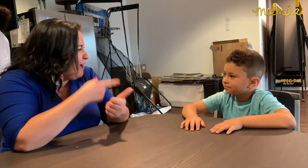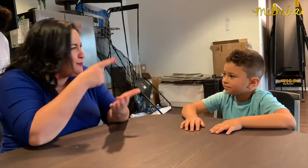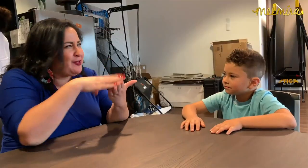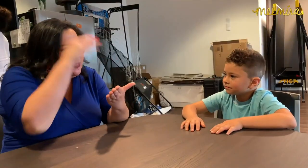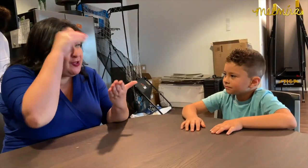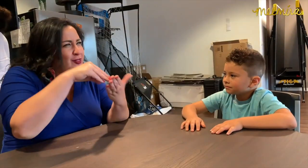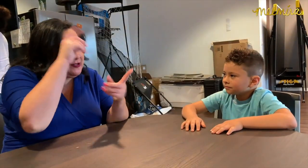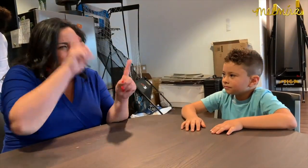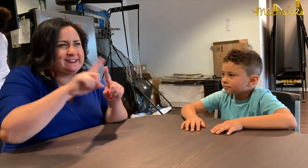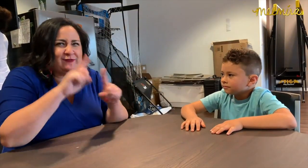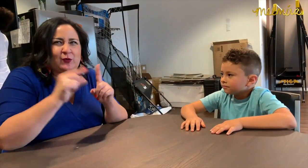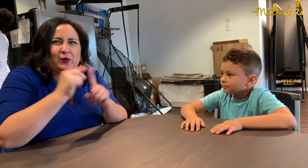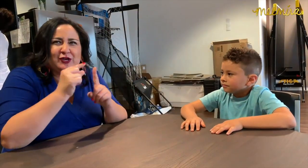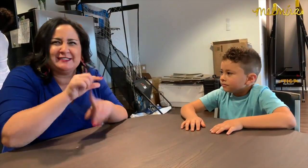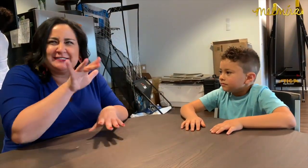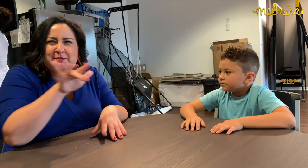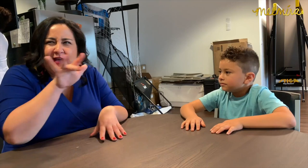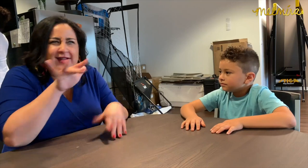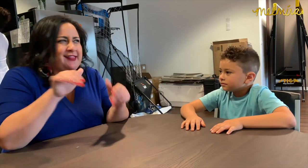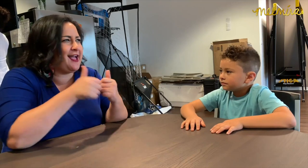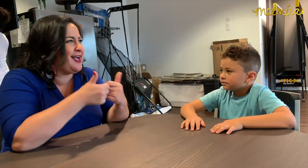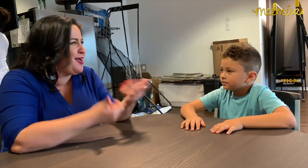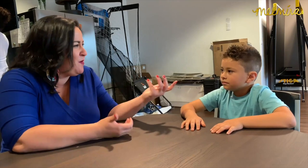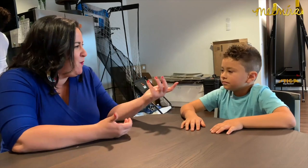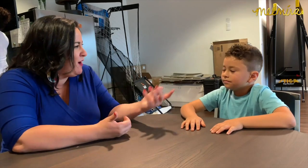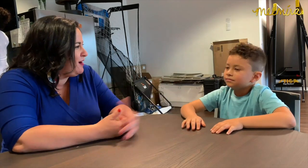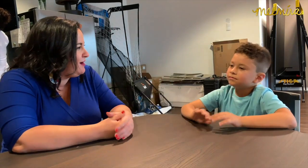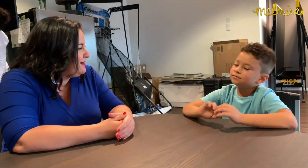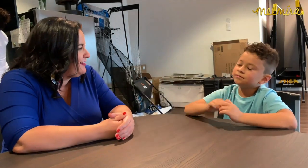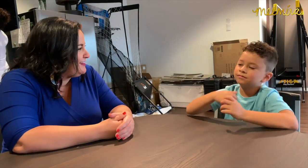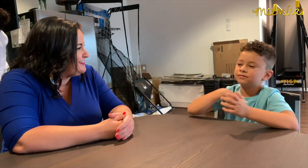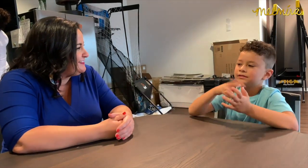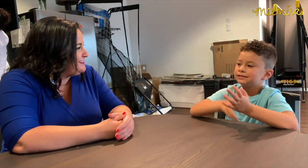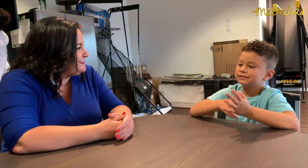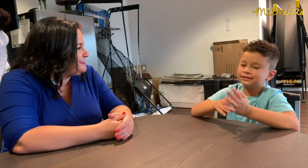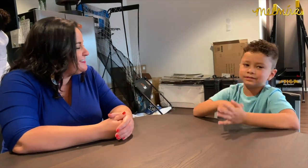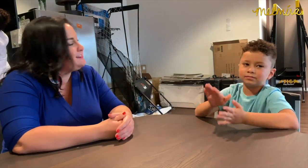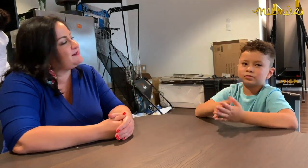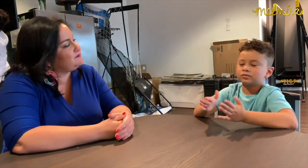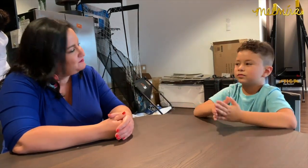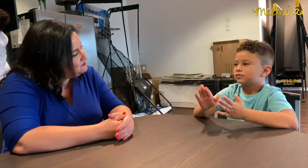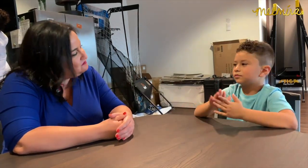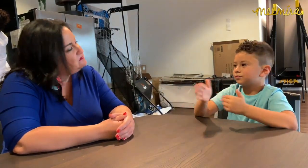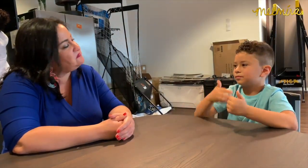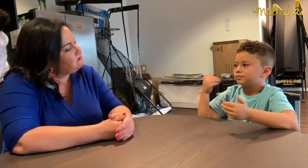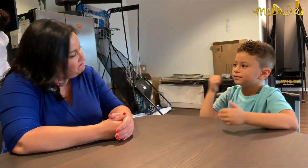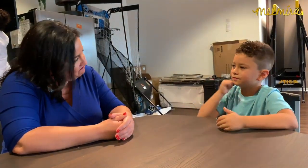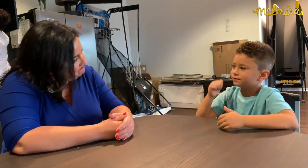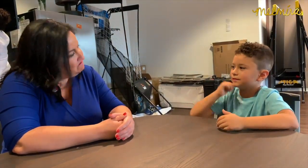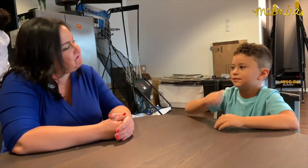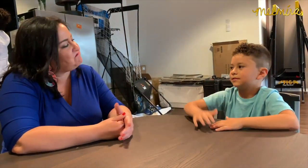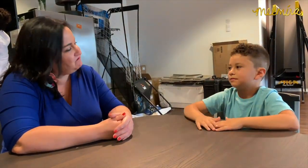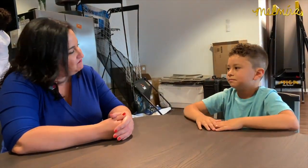How did you learn different words? I read books almost every day.